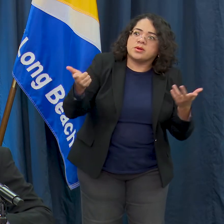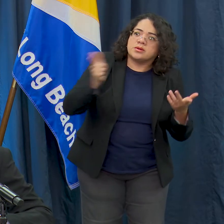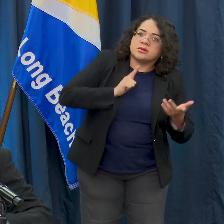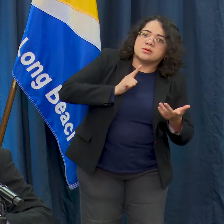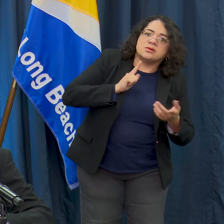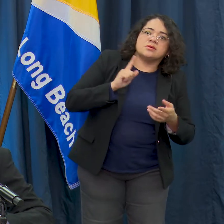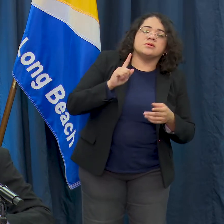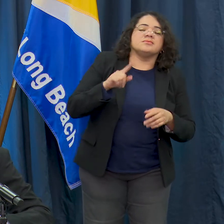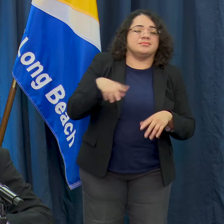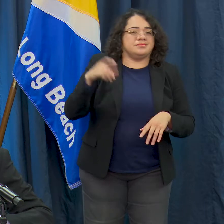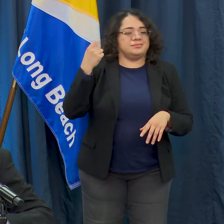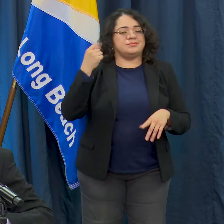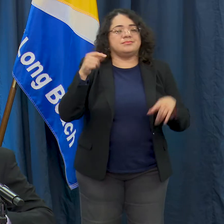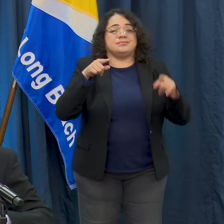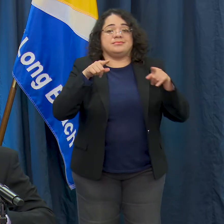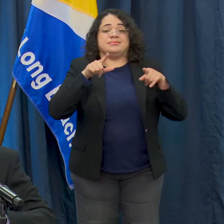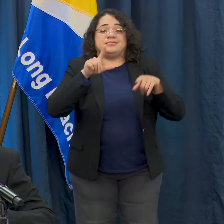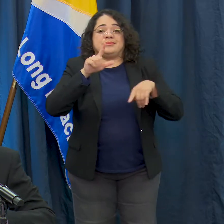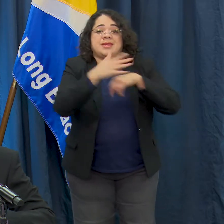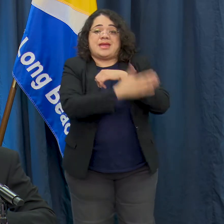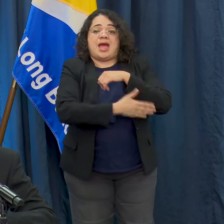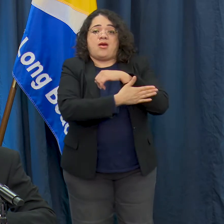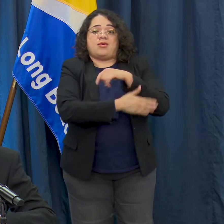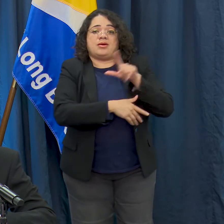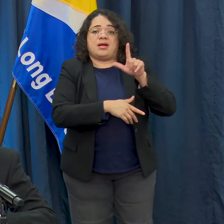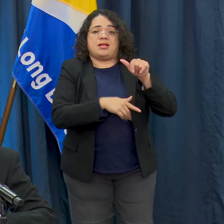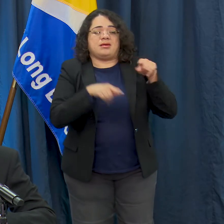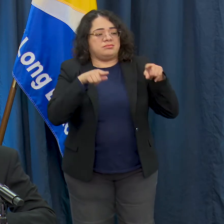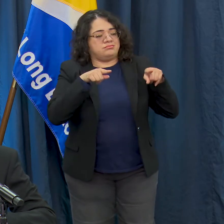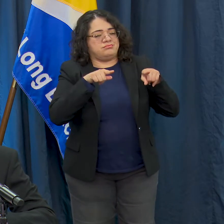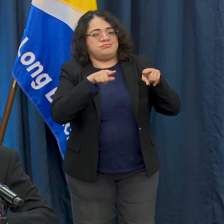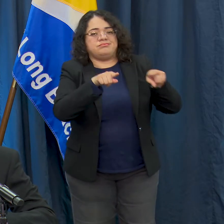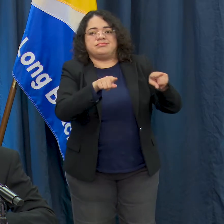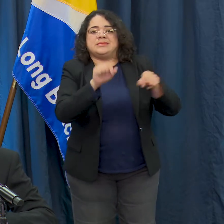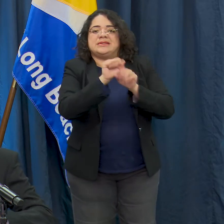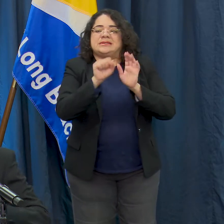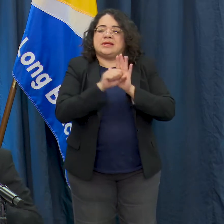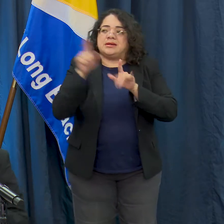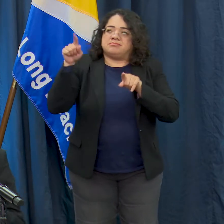much of the county and the state and that's where we are currently. You